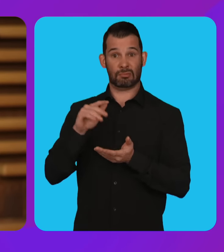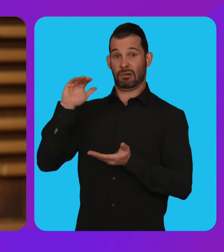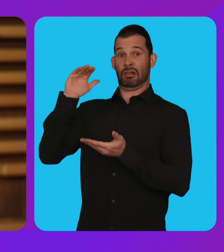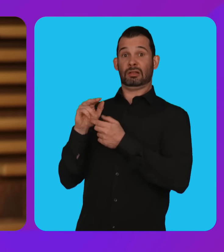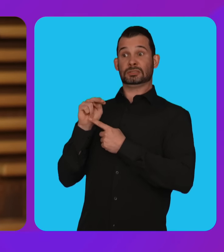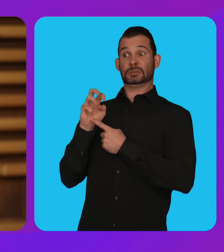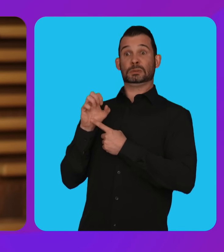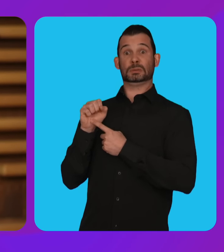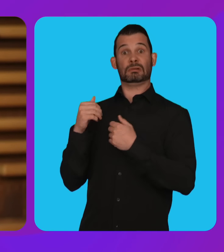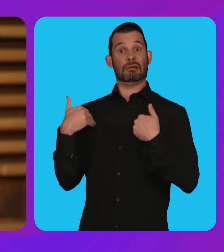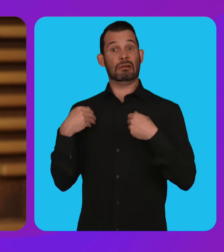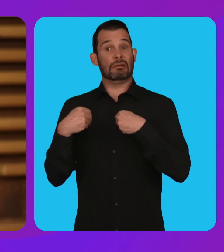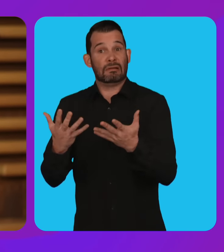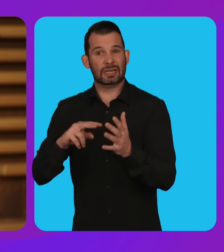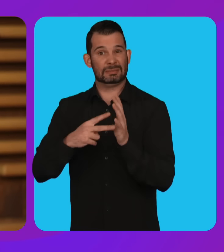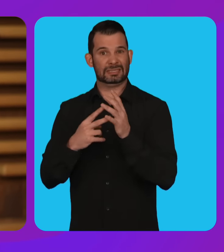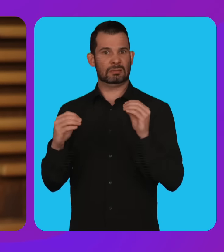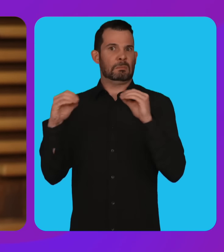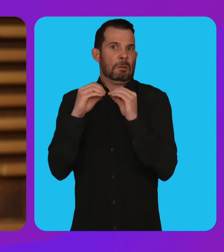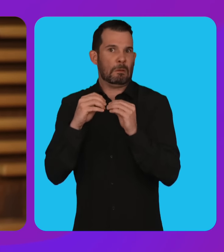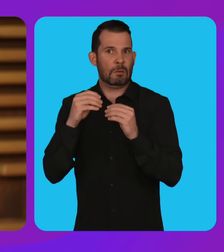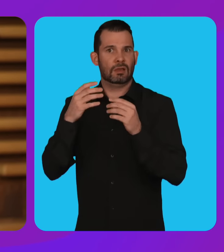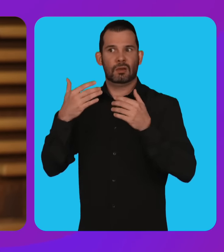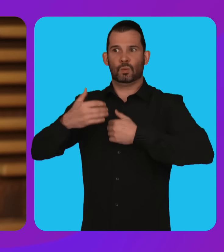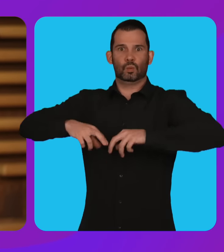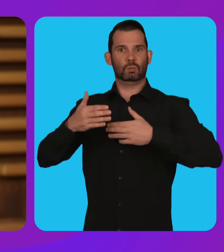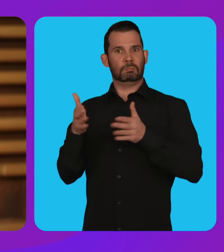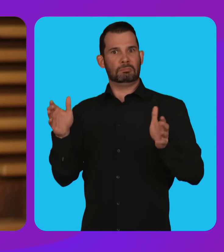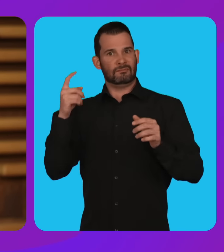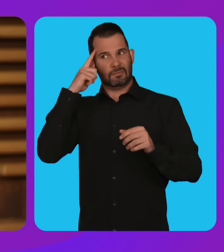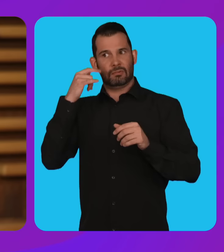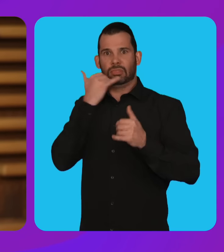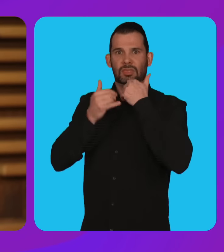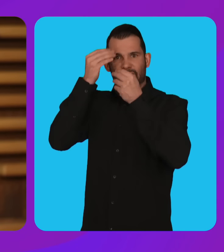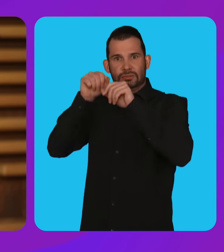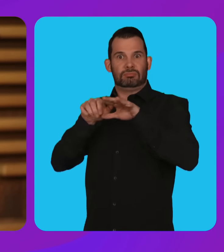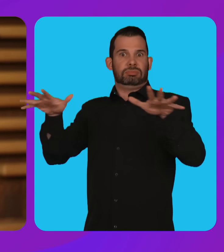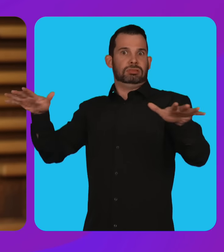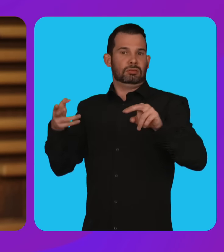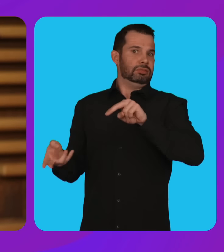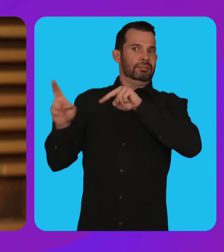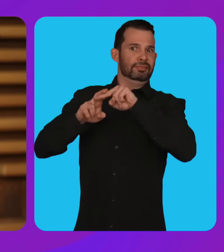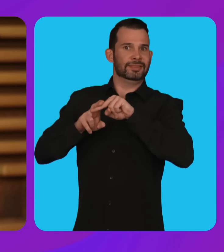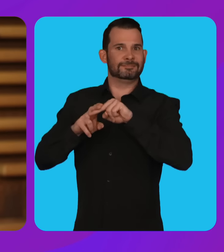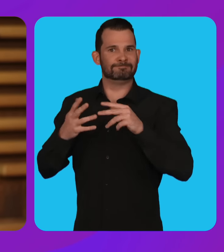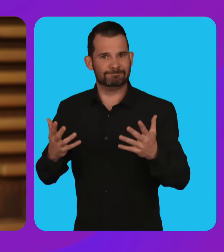Less news means more room for disinformation to thrive.